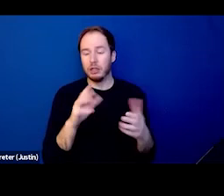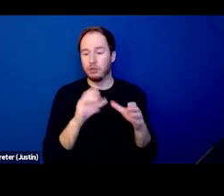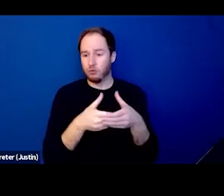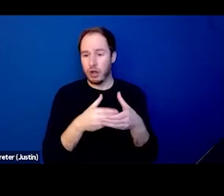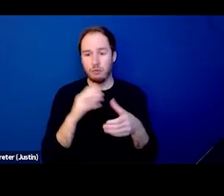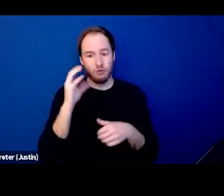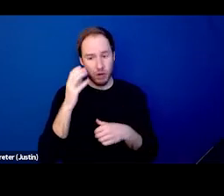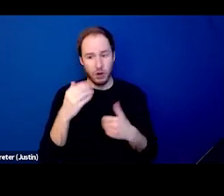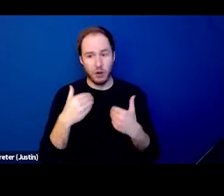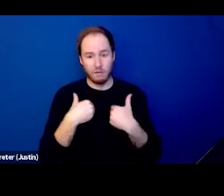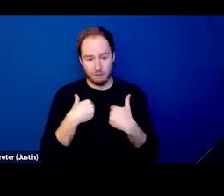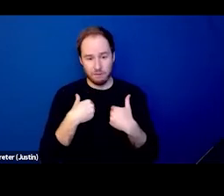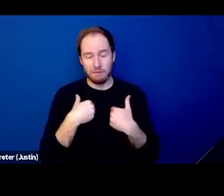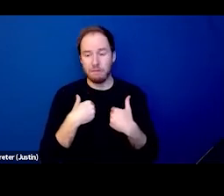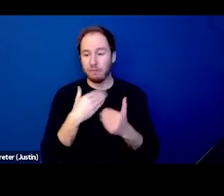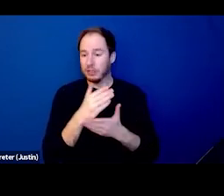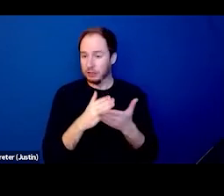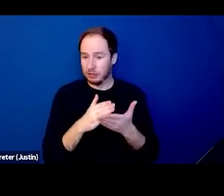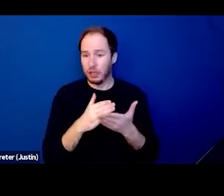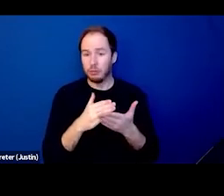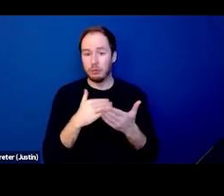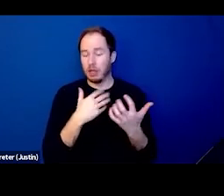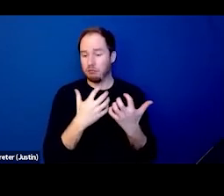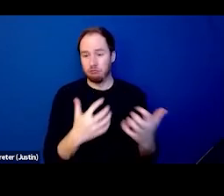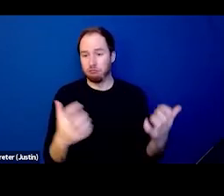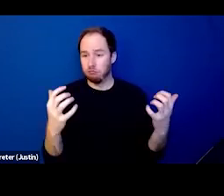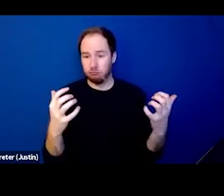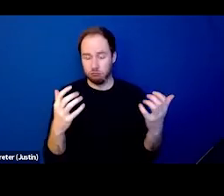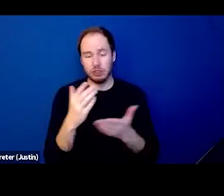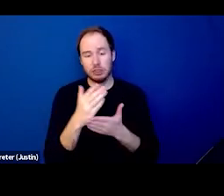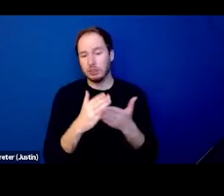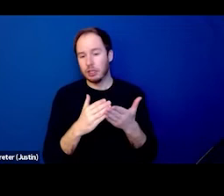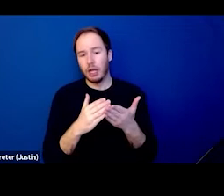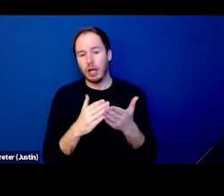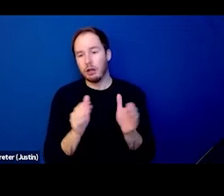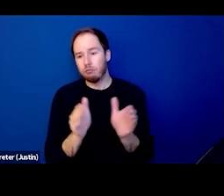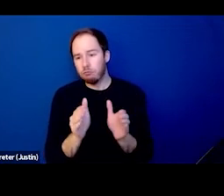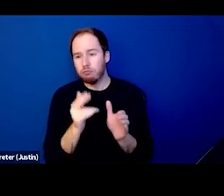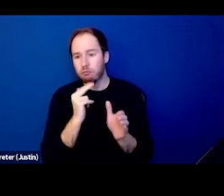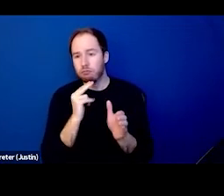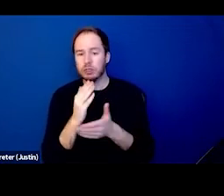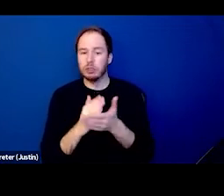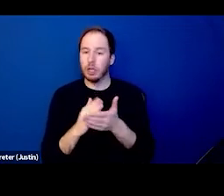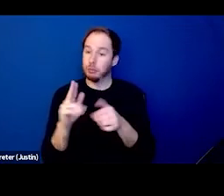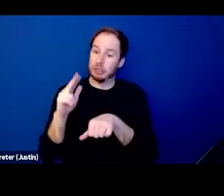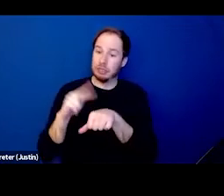and some of them have a very large reach. There's some national programming, and then each tribe